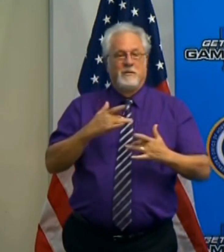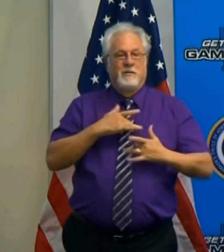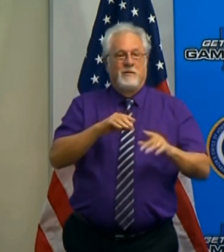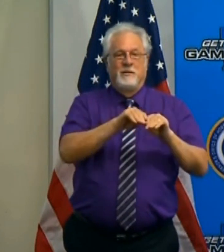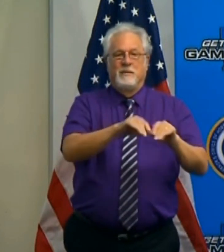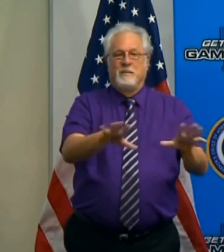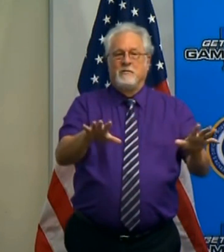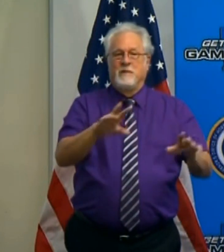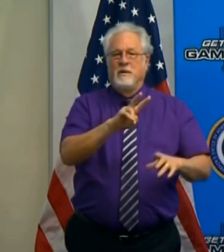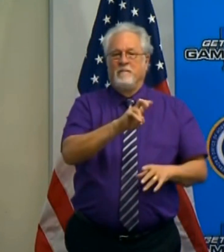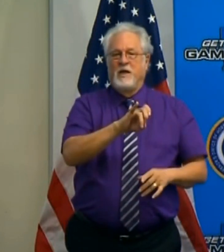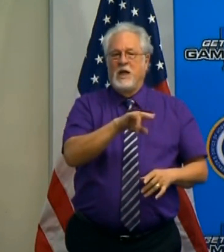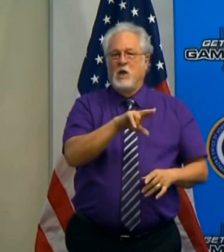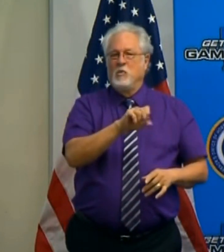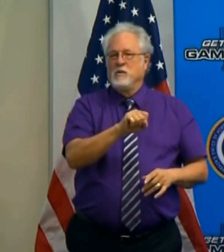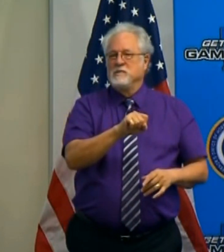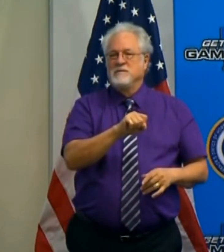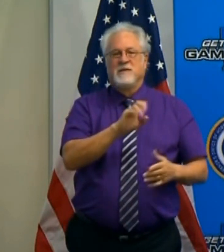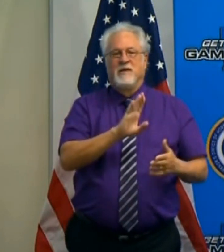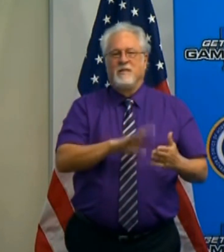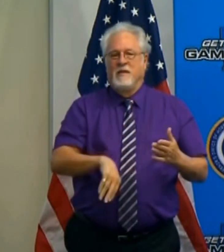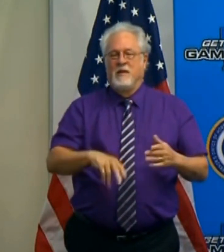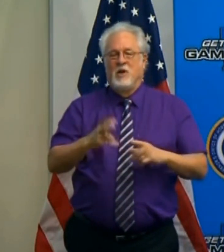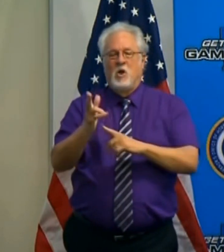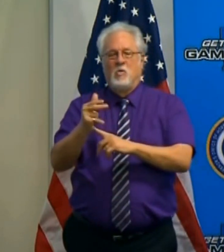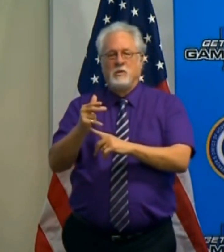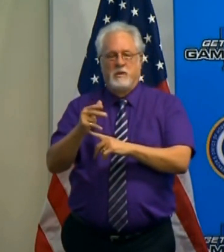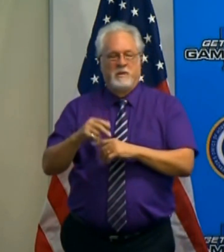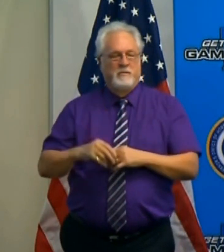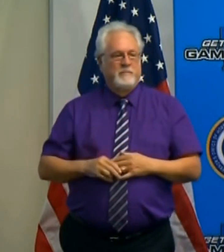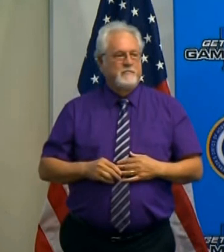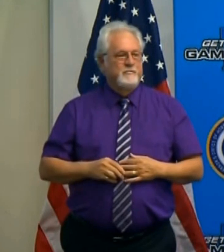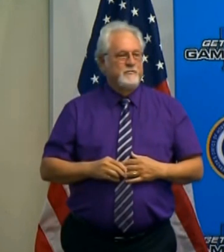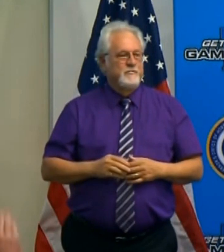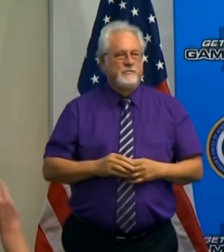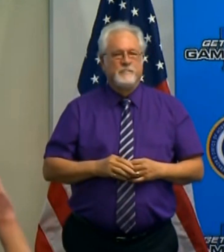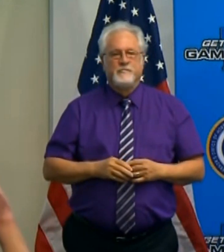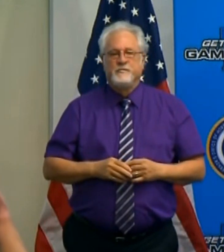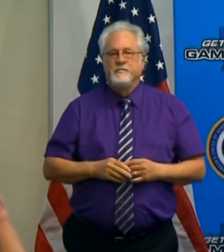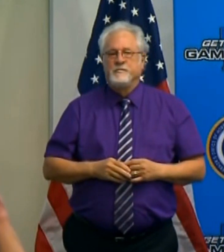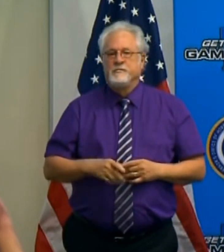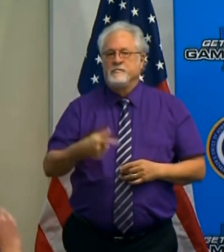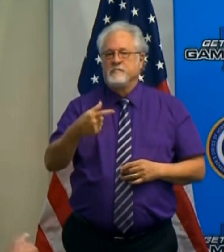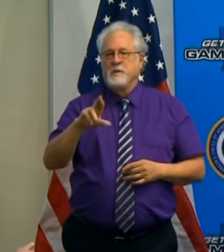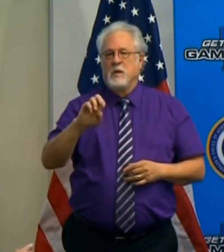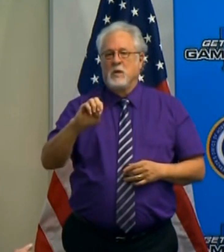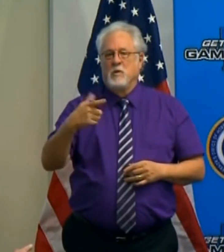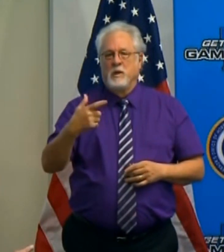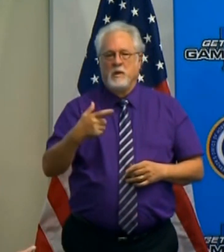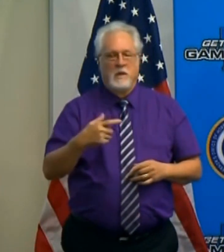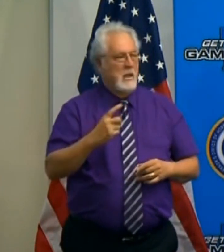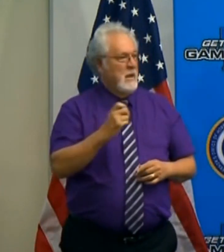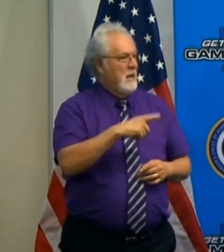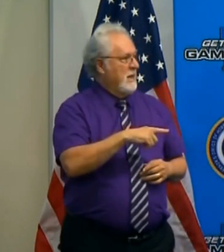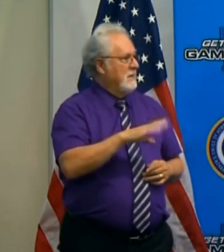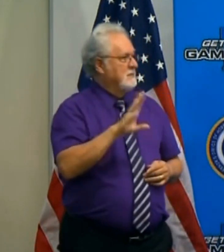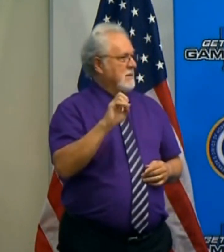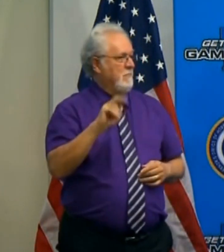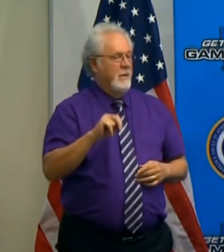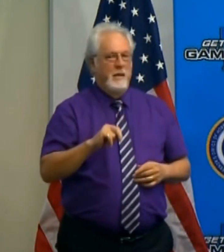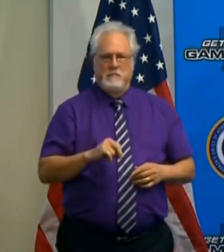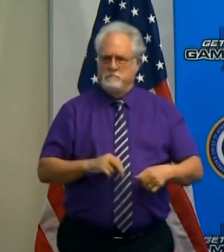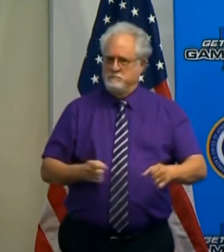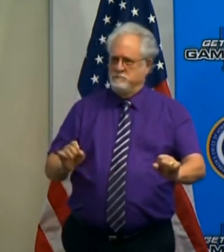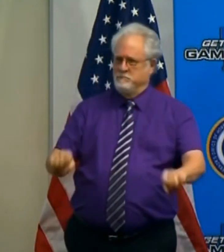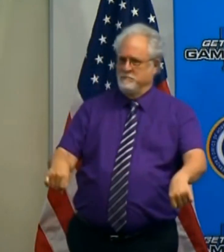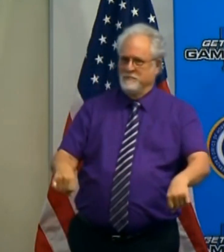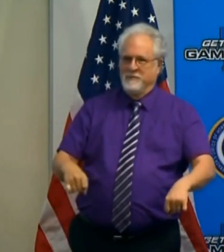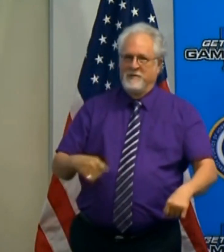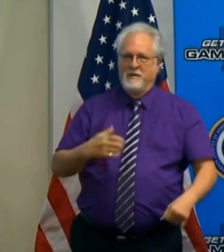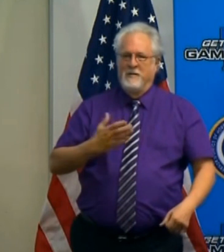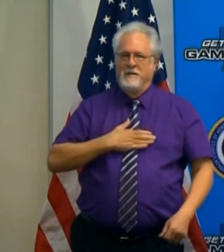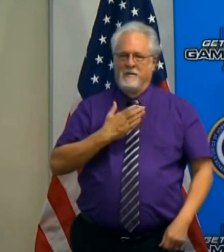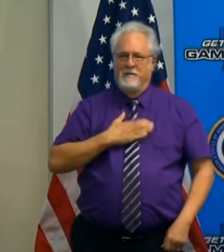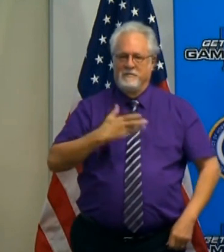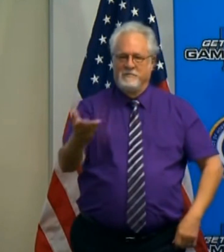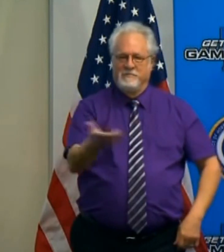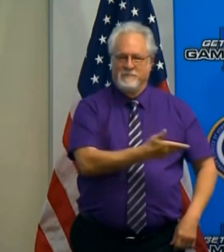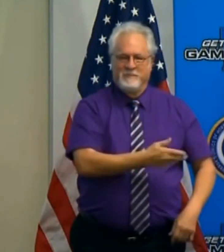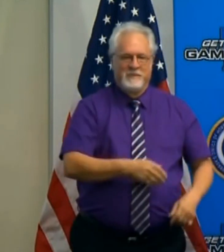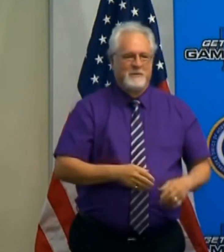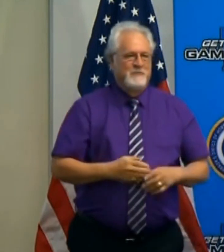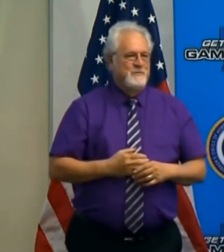of the virus than a hotel motel greg you certainly may in fact i welcome